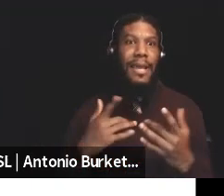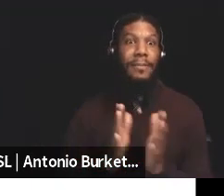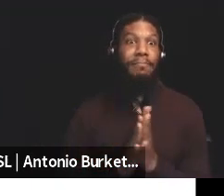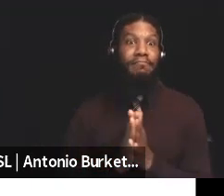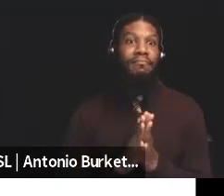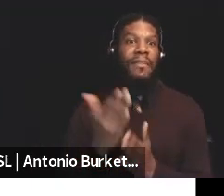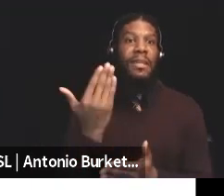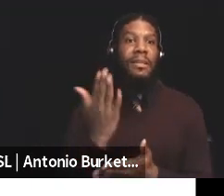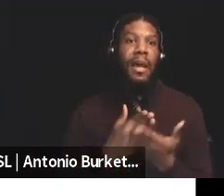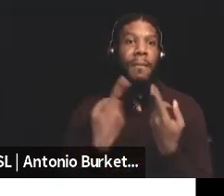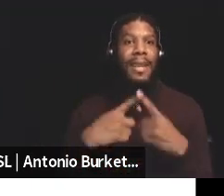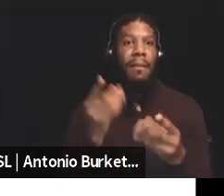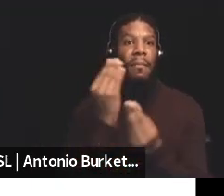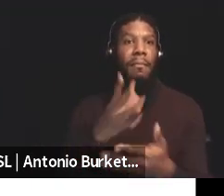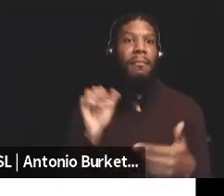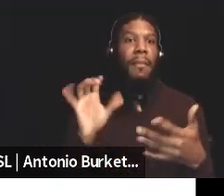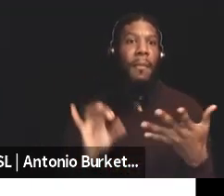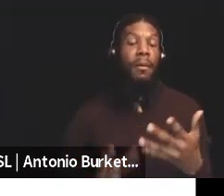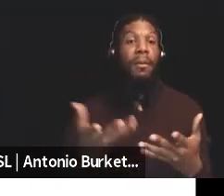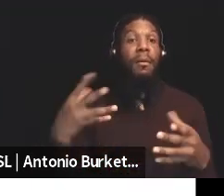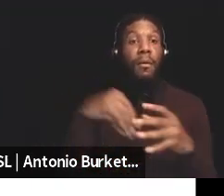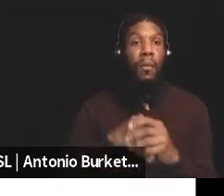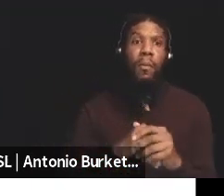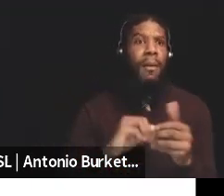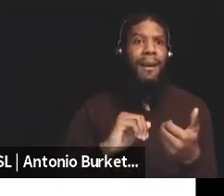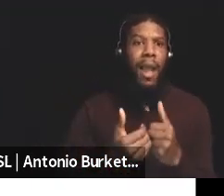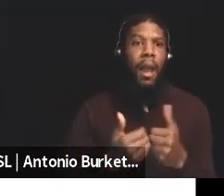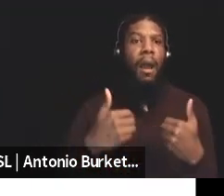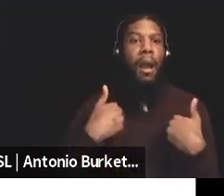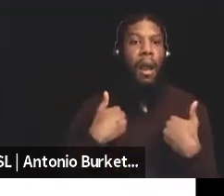to get more involved in the OWCA, we have opportunities for volunteering,